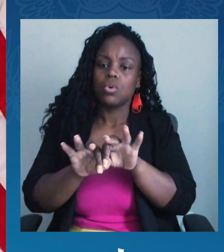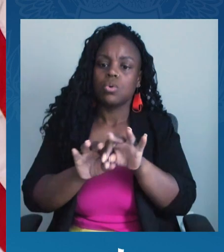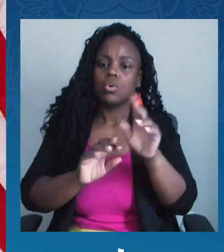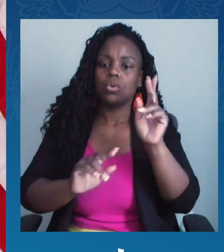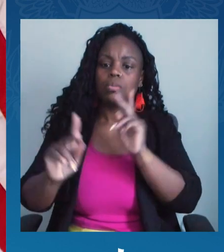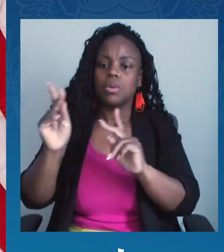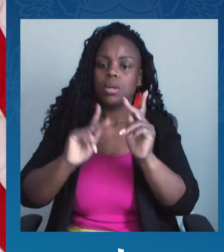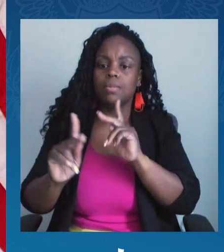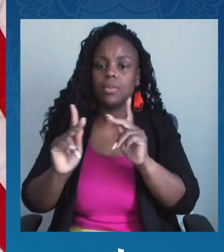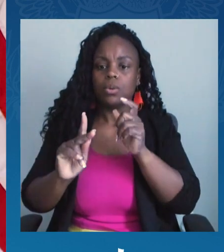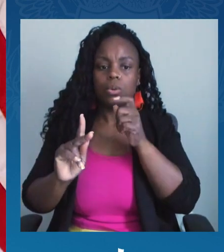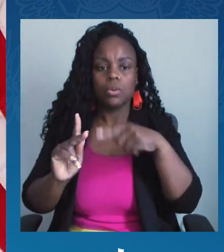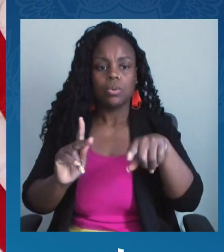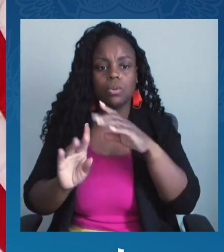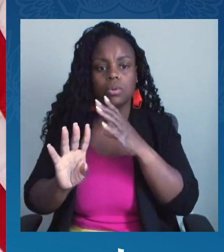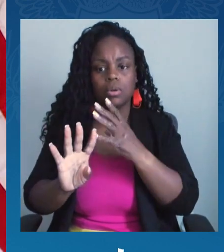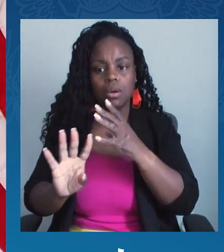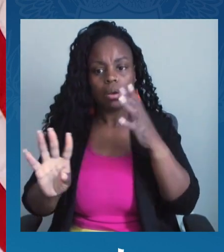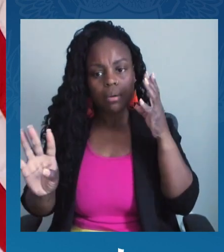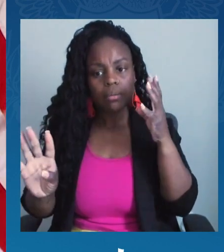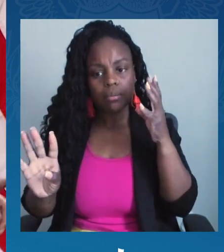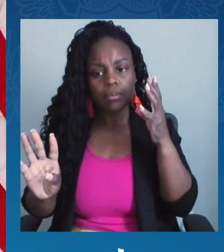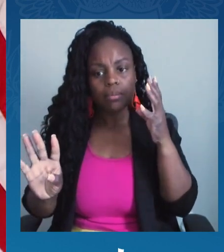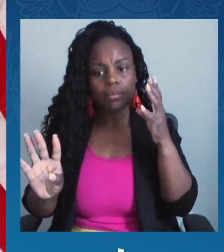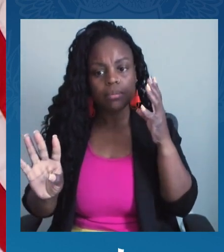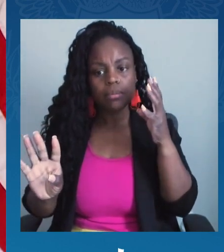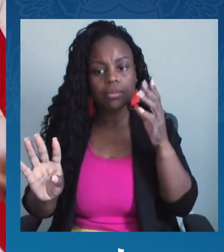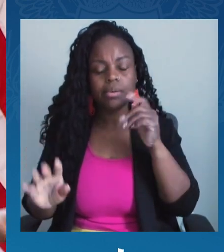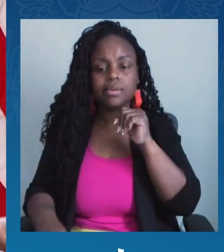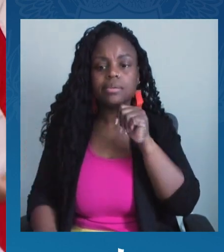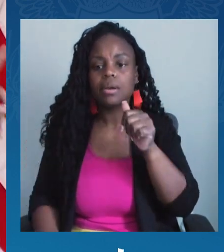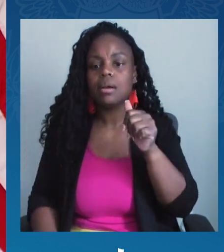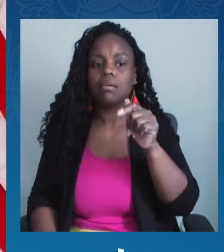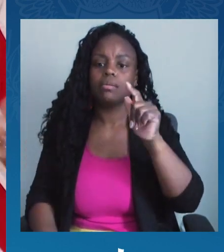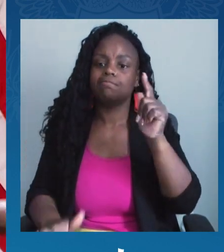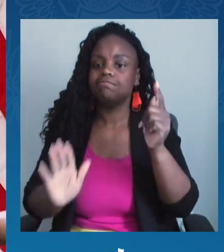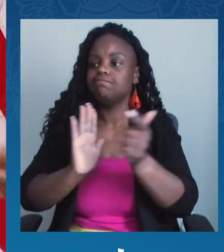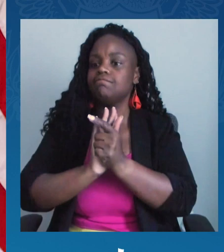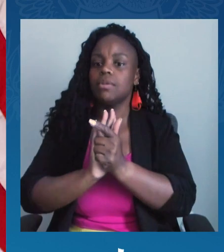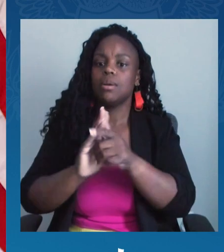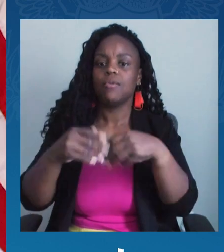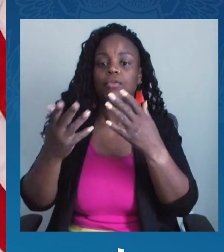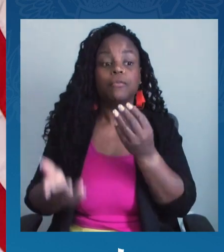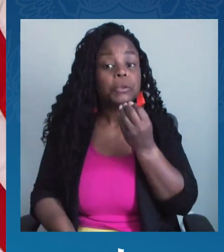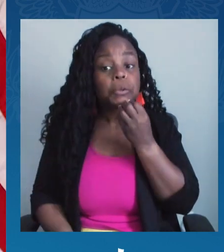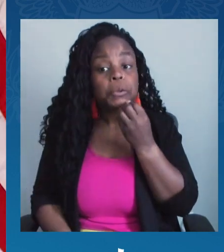and it not being illegal to give them food or water when they're standing in line to vote.